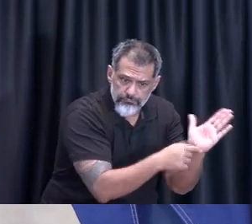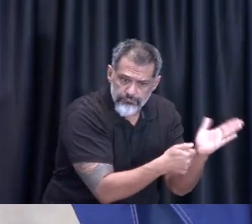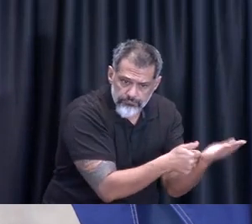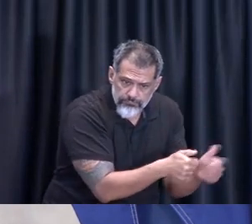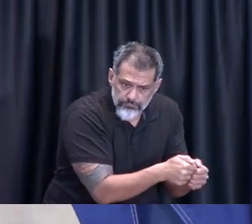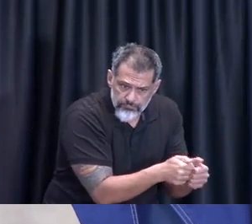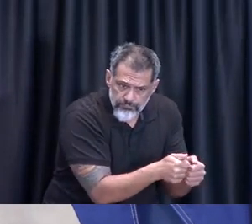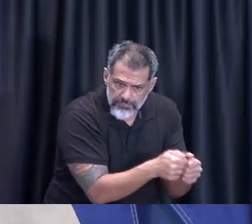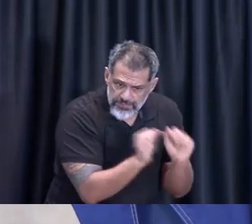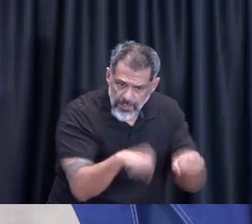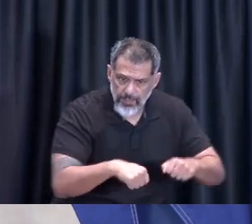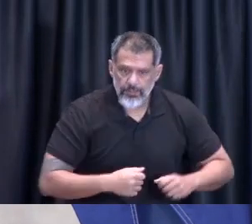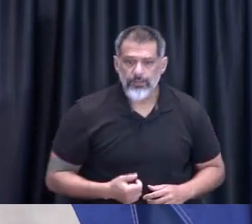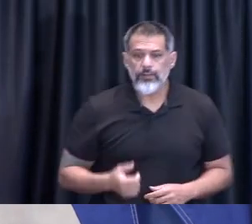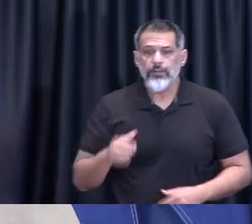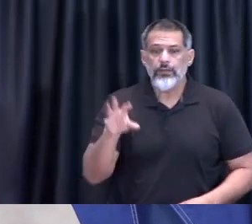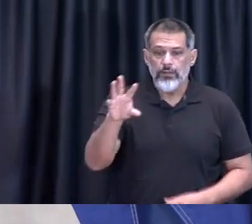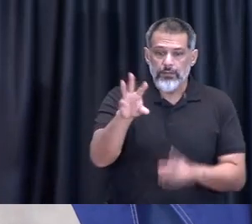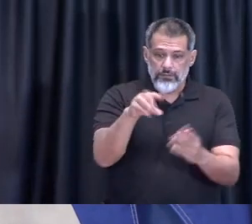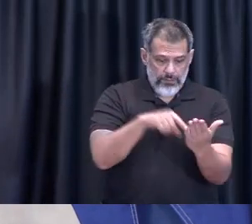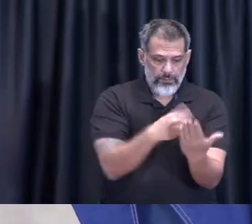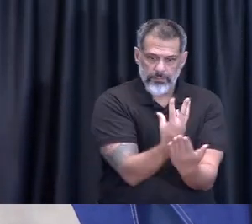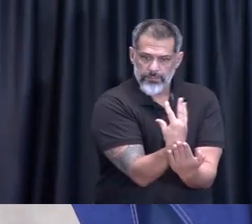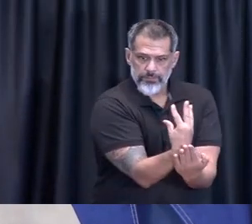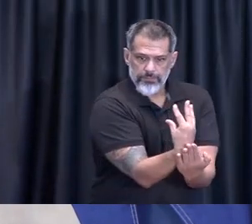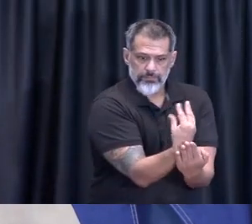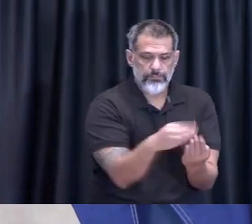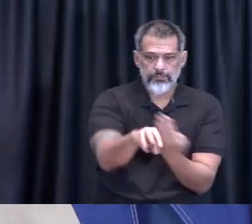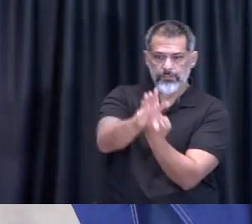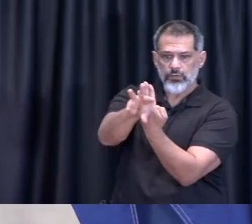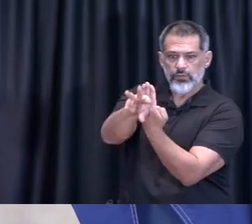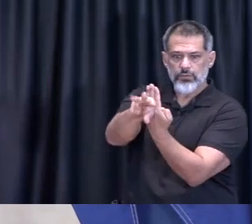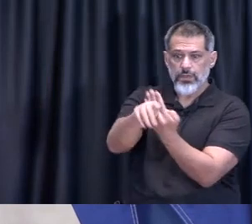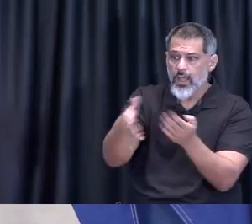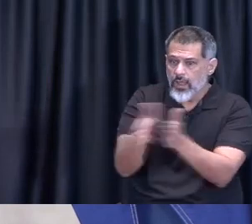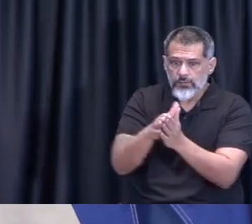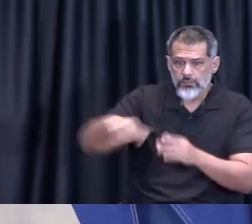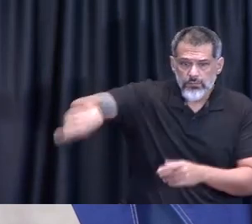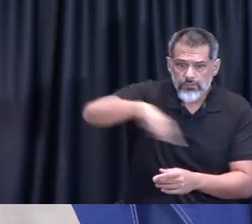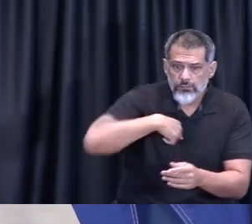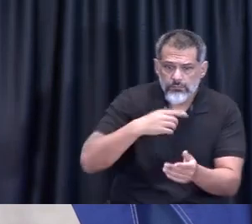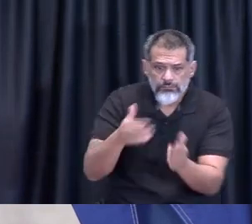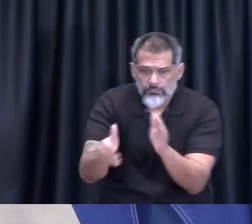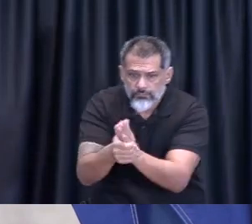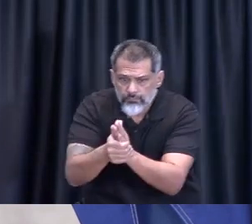camera to take a photo and attach it directly to your service request that way.